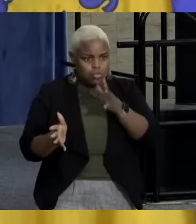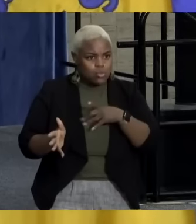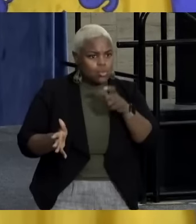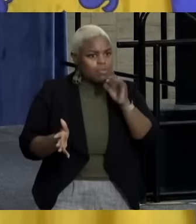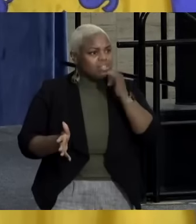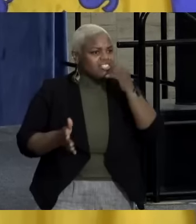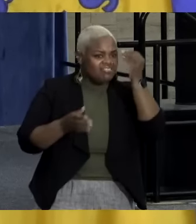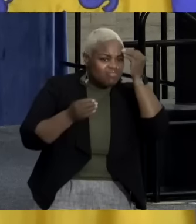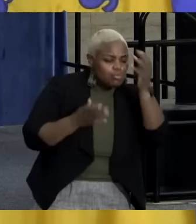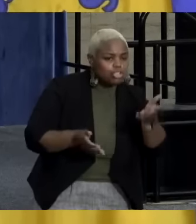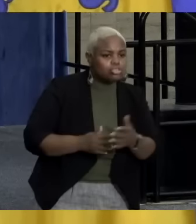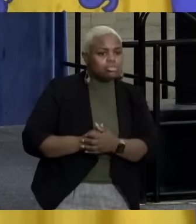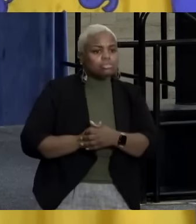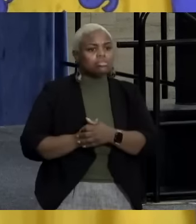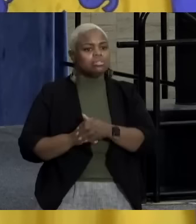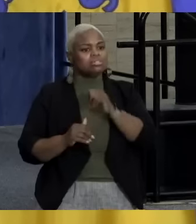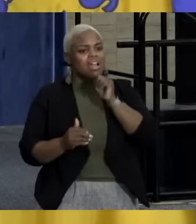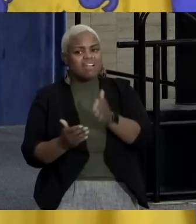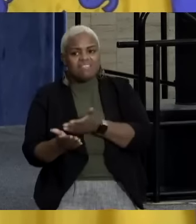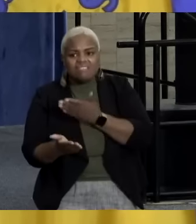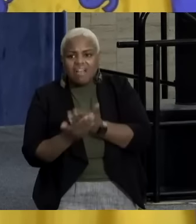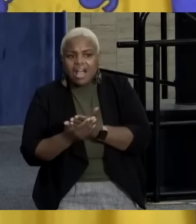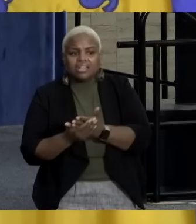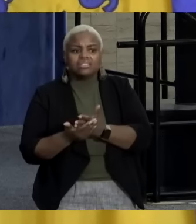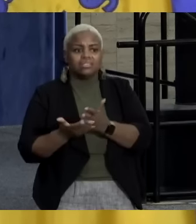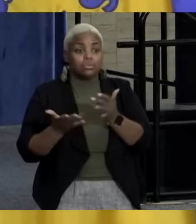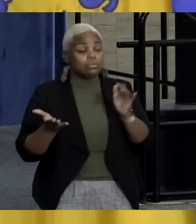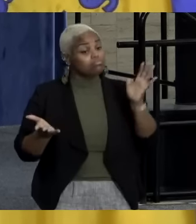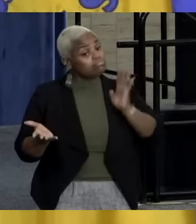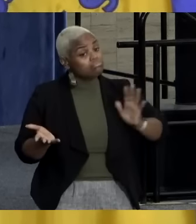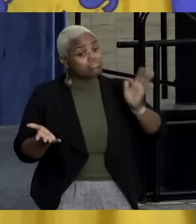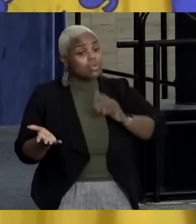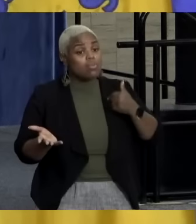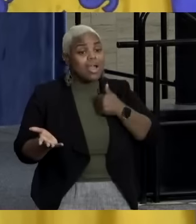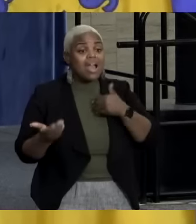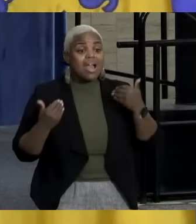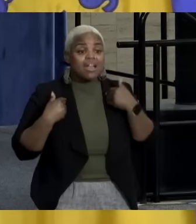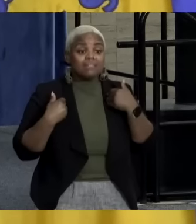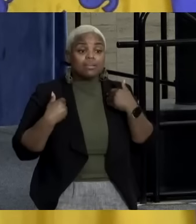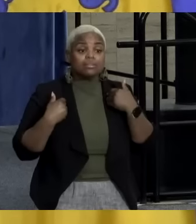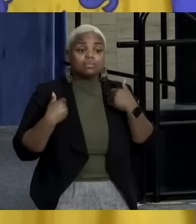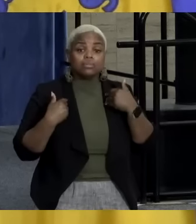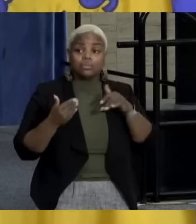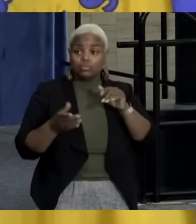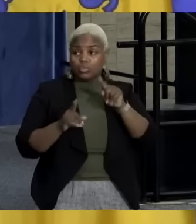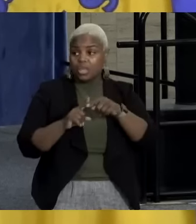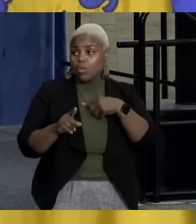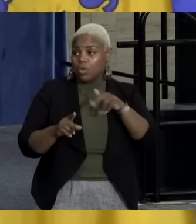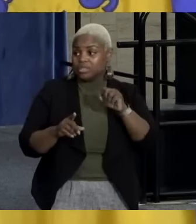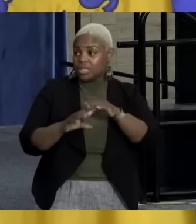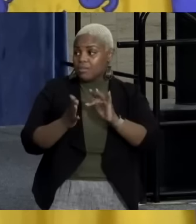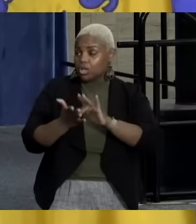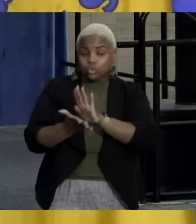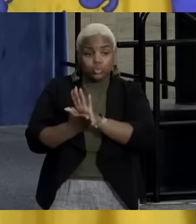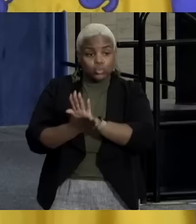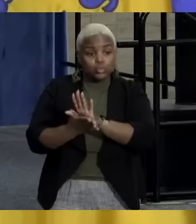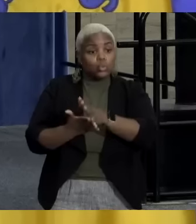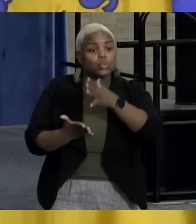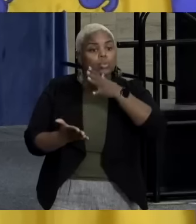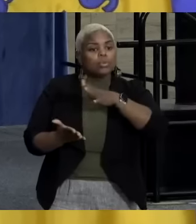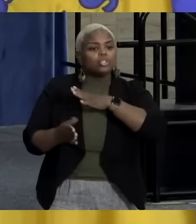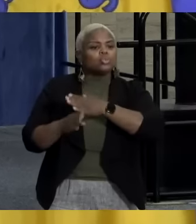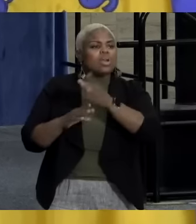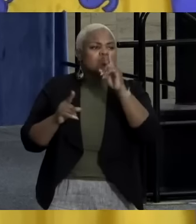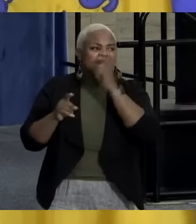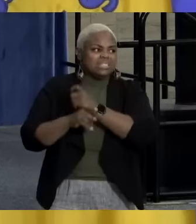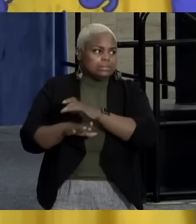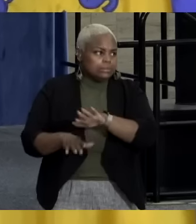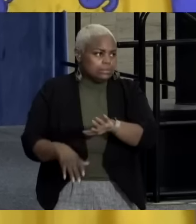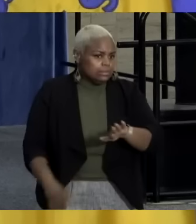When I was in residency, I was told women were too complex, as if their health needs were unknowable.